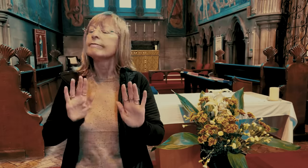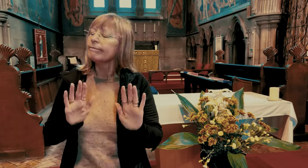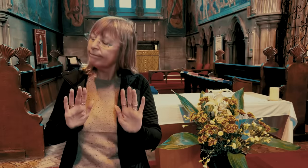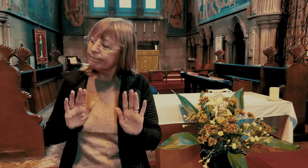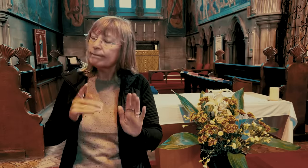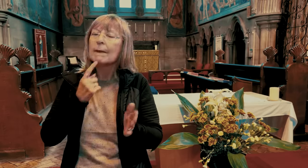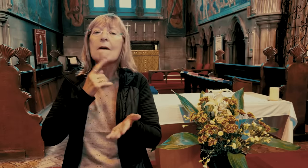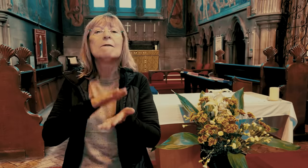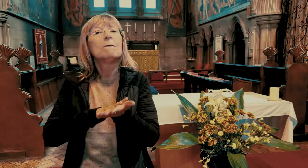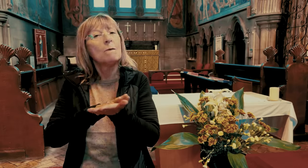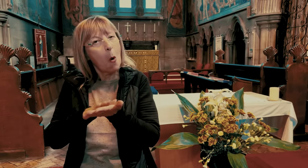forgive each other.